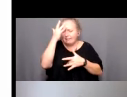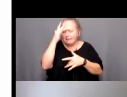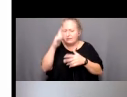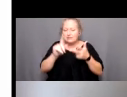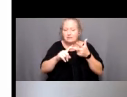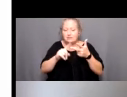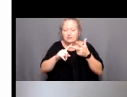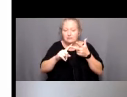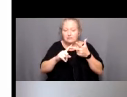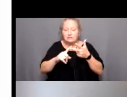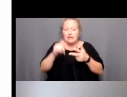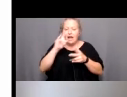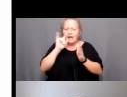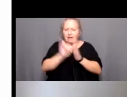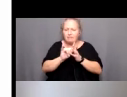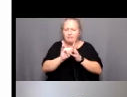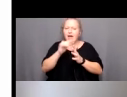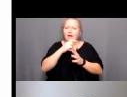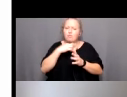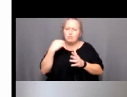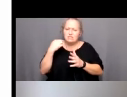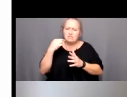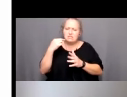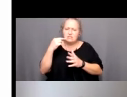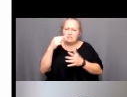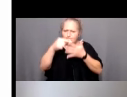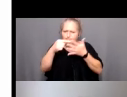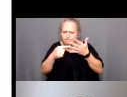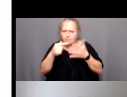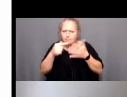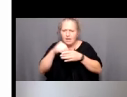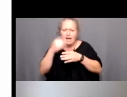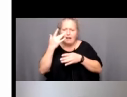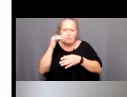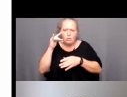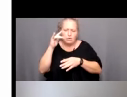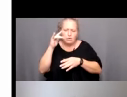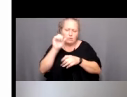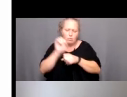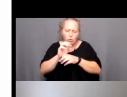factors for heat illness in order to help inform prevention efforts.